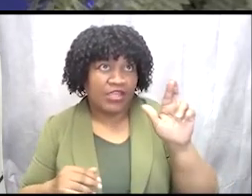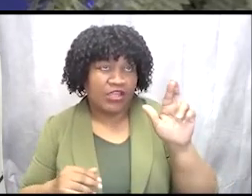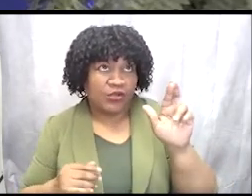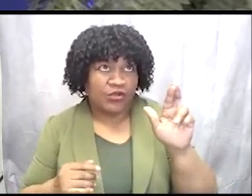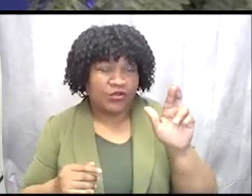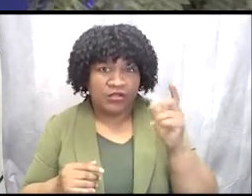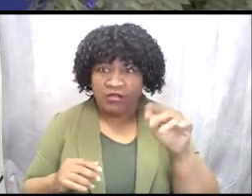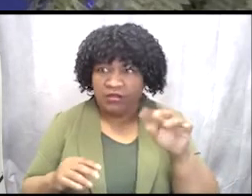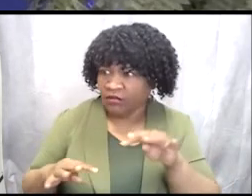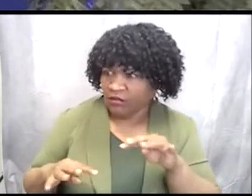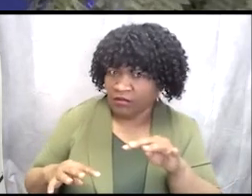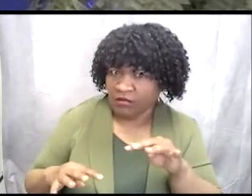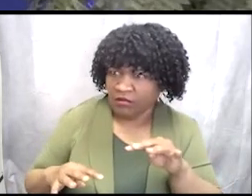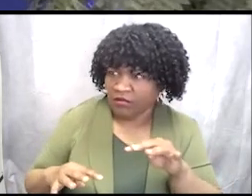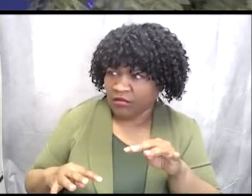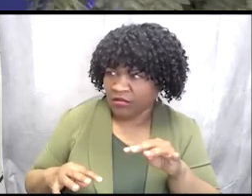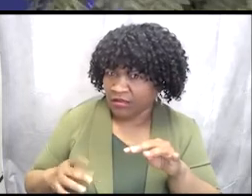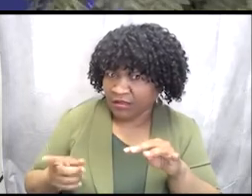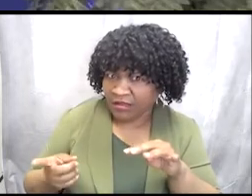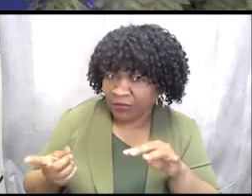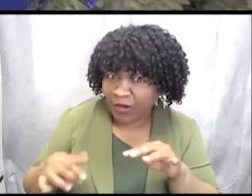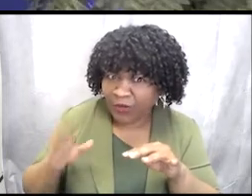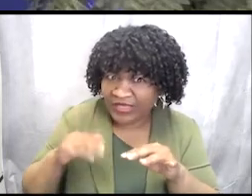Everybody sat back and were like, "Whoa, what's he gonna say?"